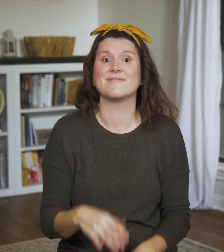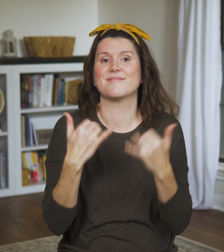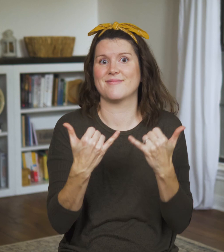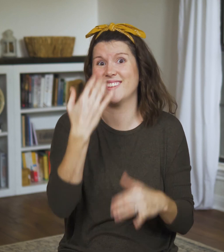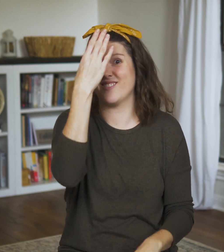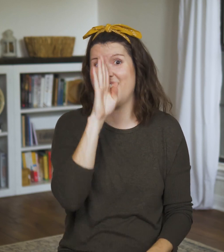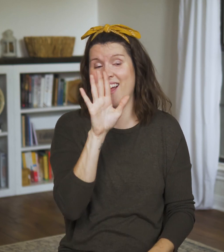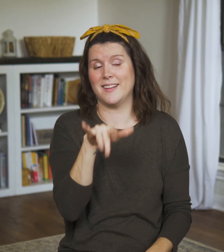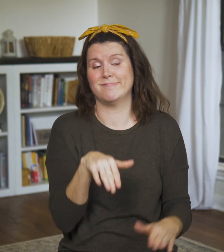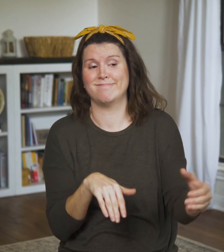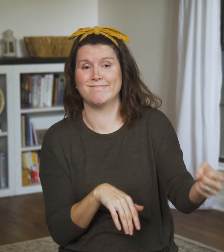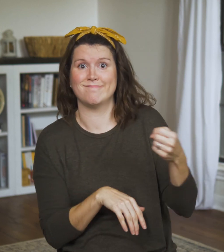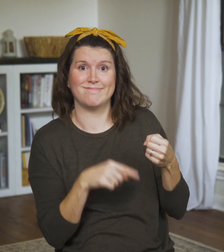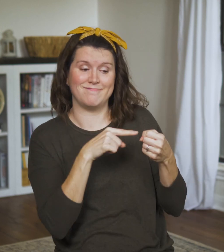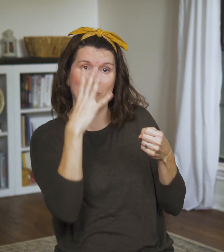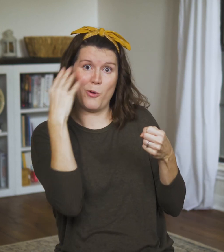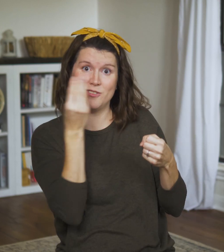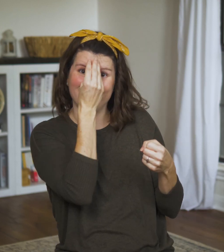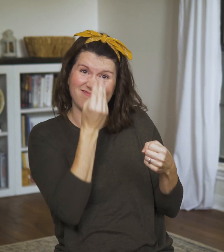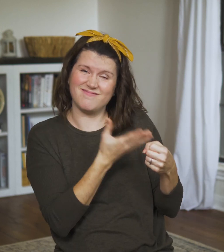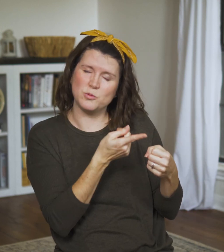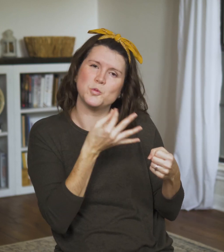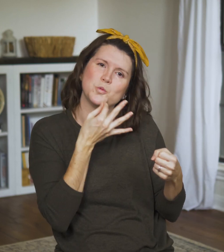That’s how these five women get there.